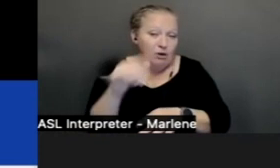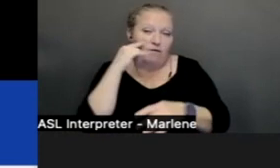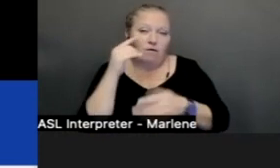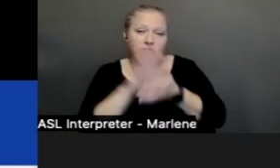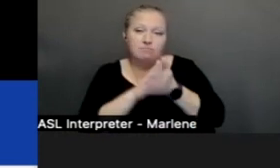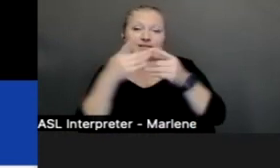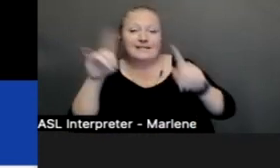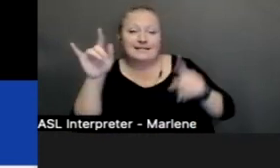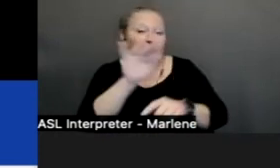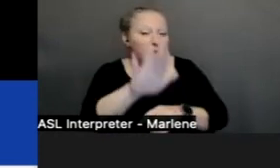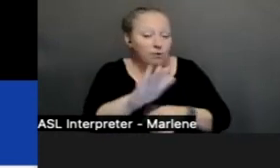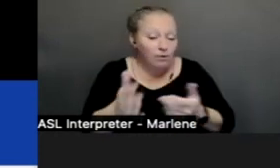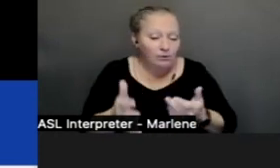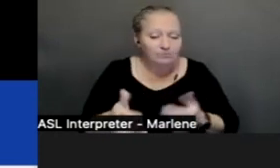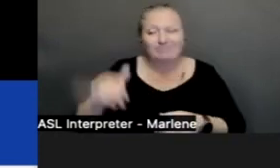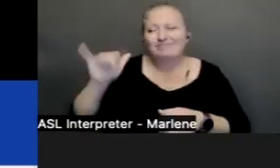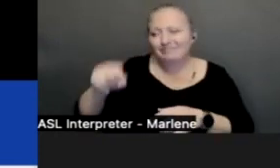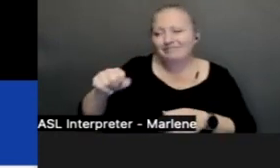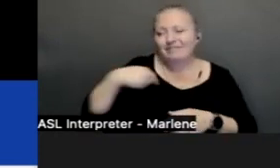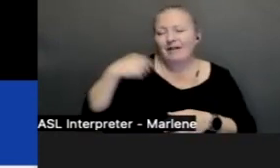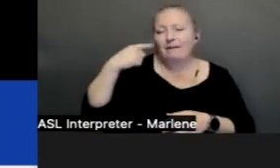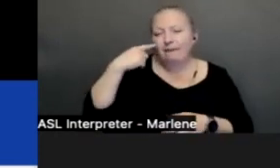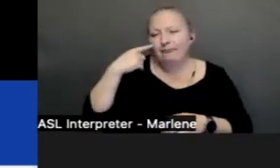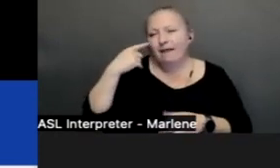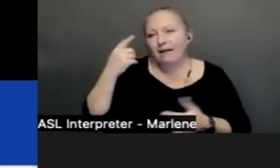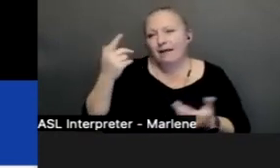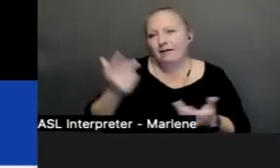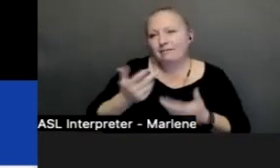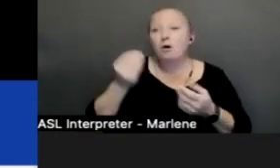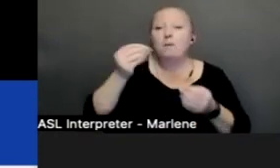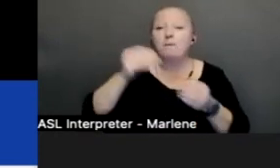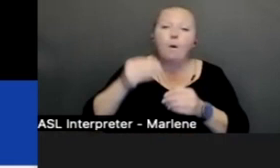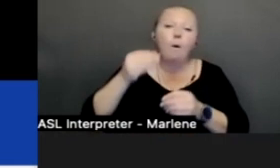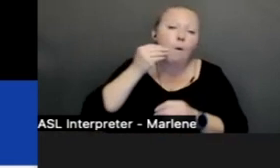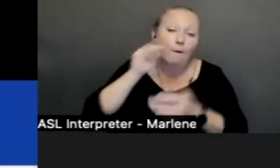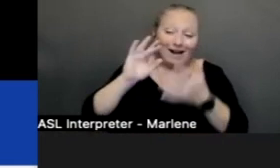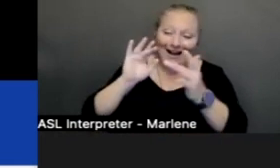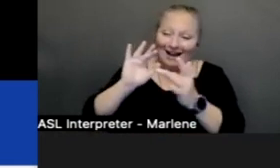you've been doing. Yeah, I think, I think the more home connectivity process especially for these